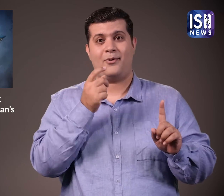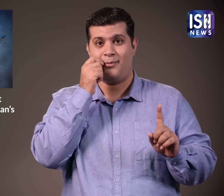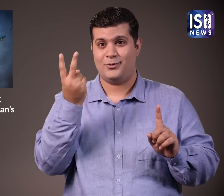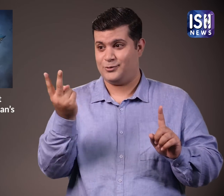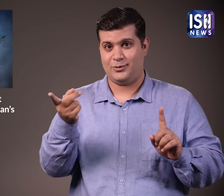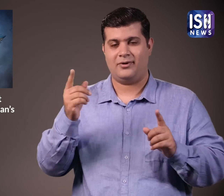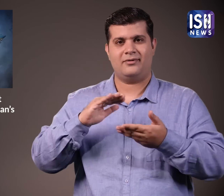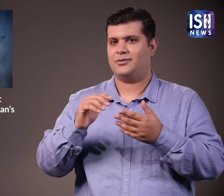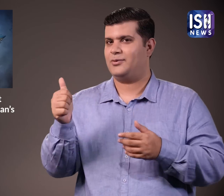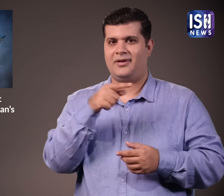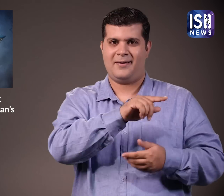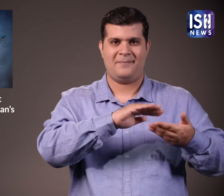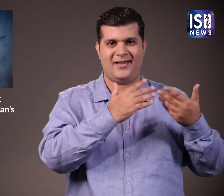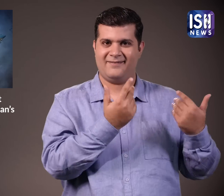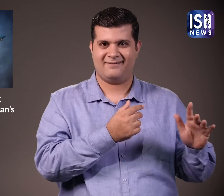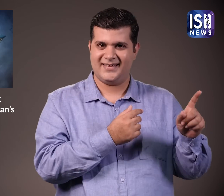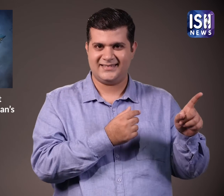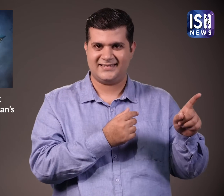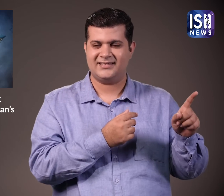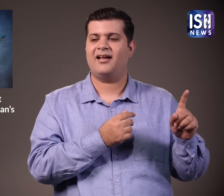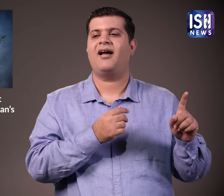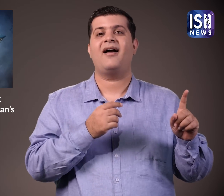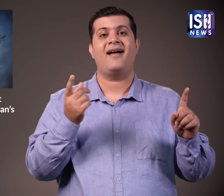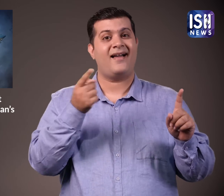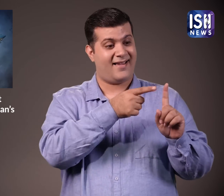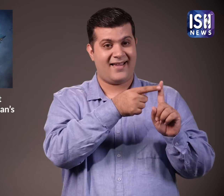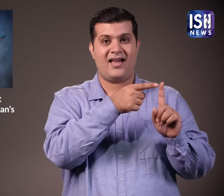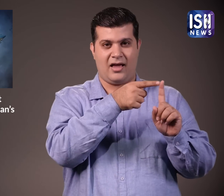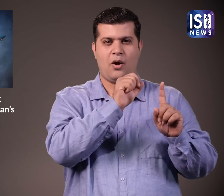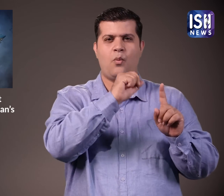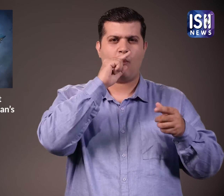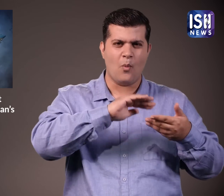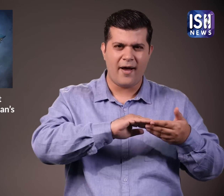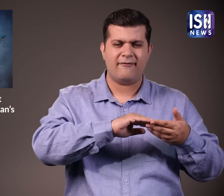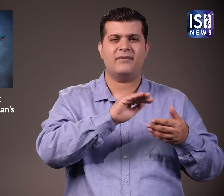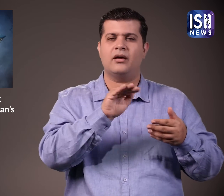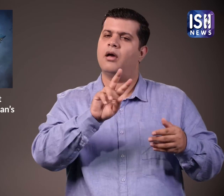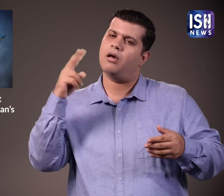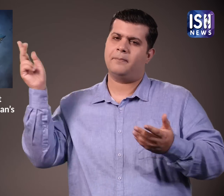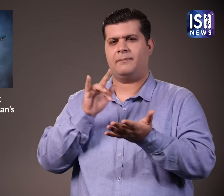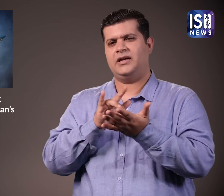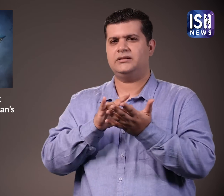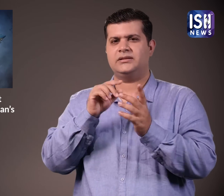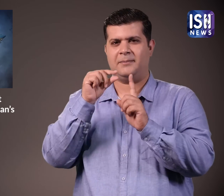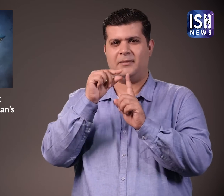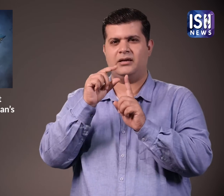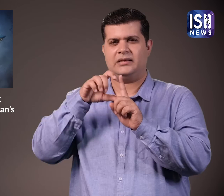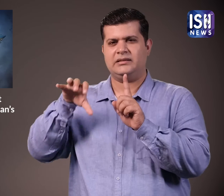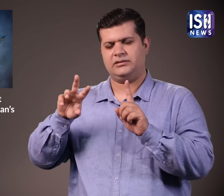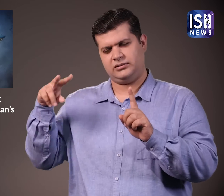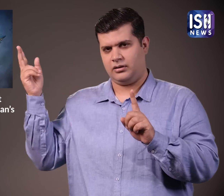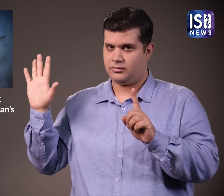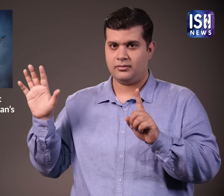The 2 relatives were not married and the deceased man's wife was staying in Pithoragarh.